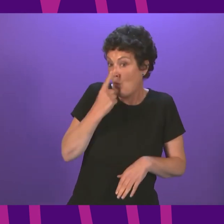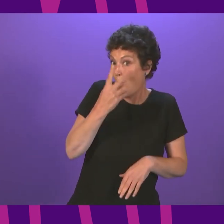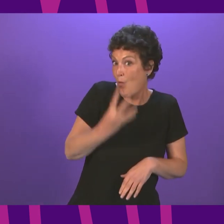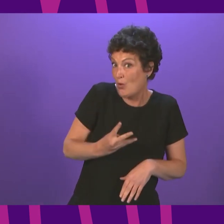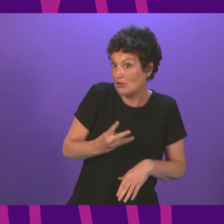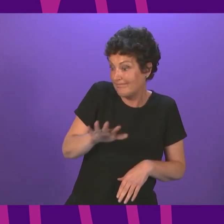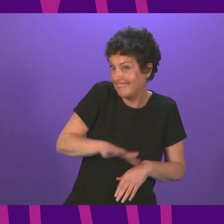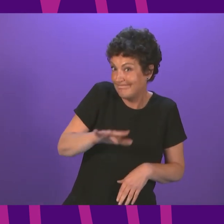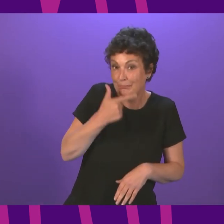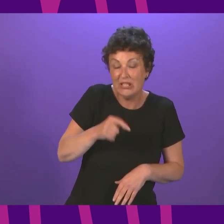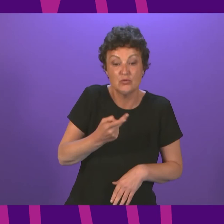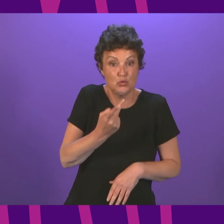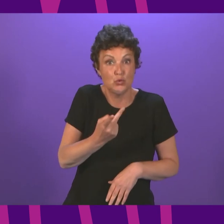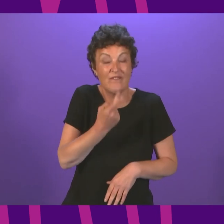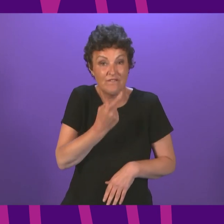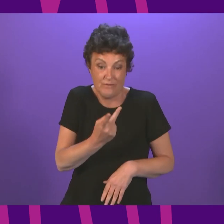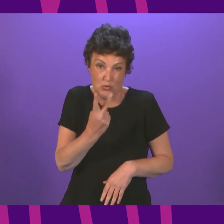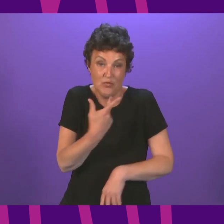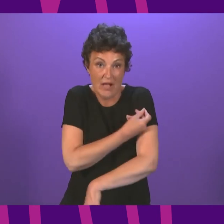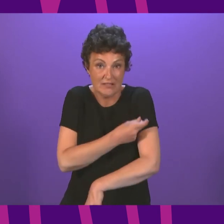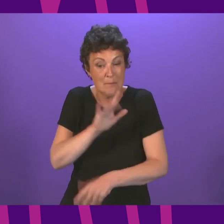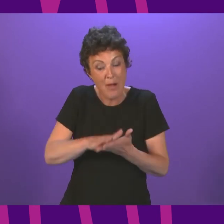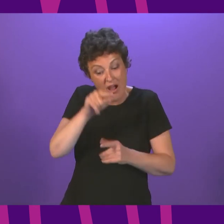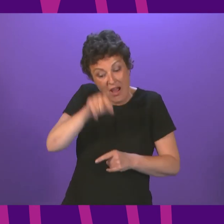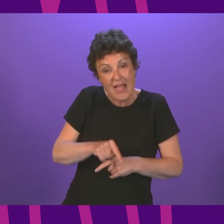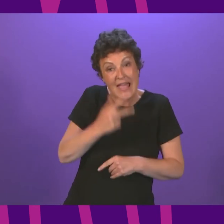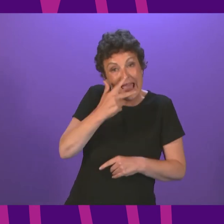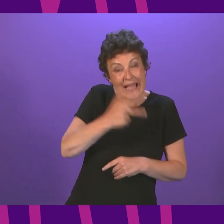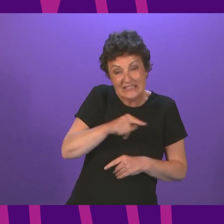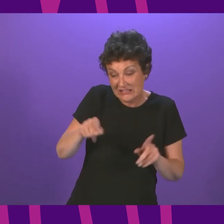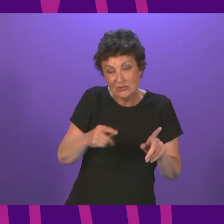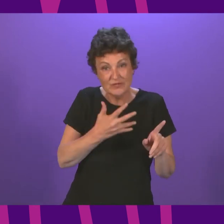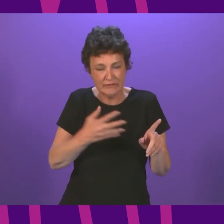for a further six months beyond that, into 2022. It is critical that the Scottish Government